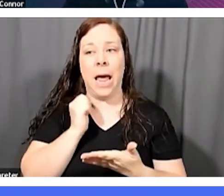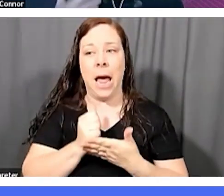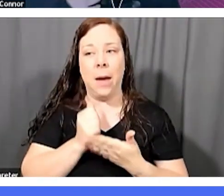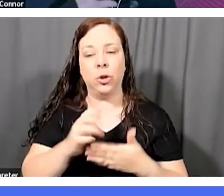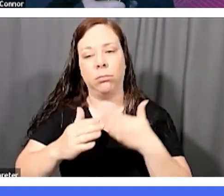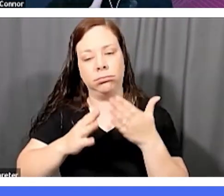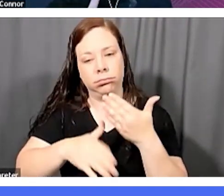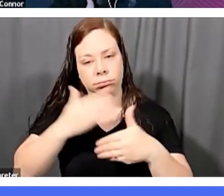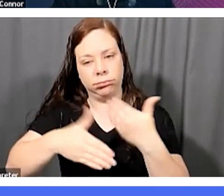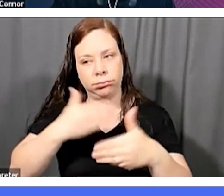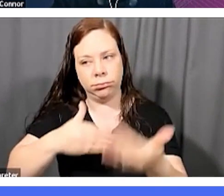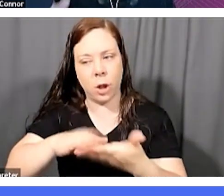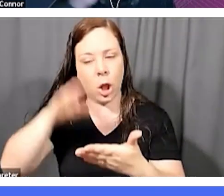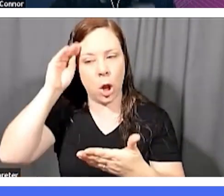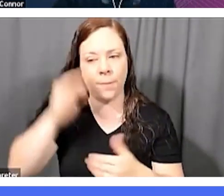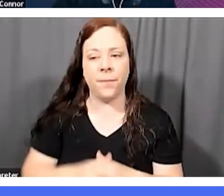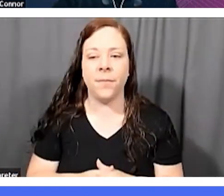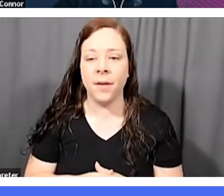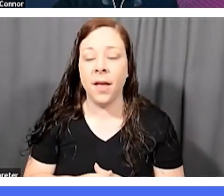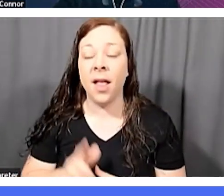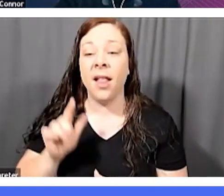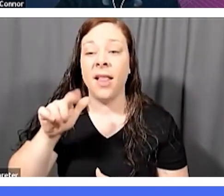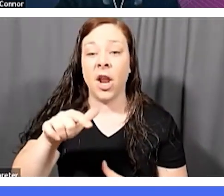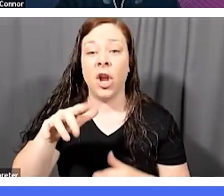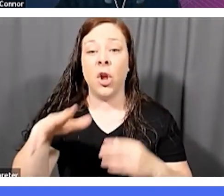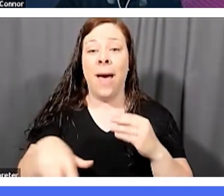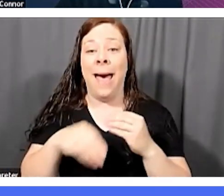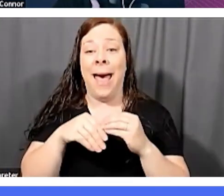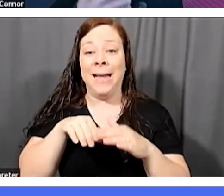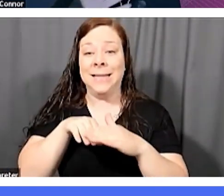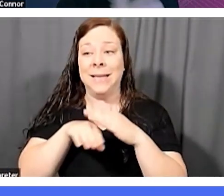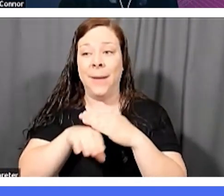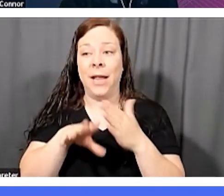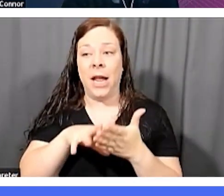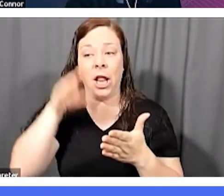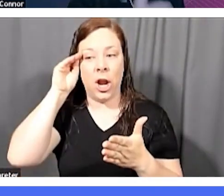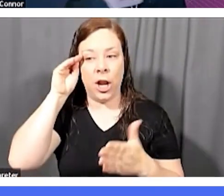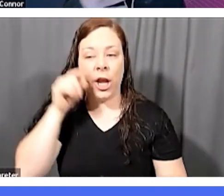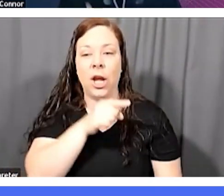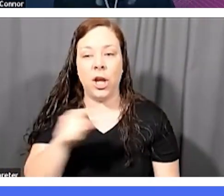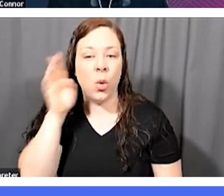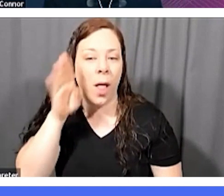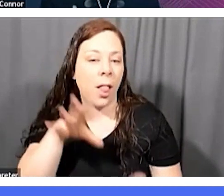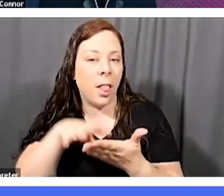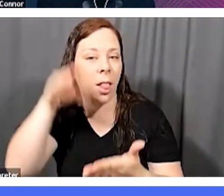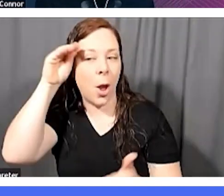So when we add then accessibility learning into this, we are going to learn because we're curious, but we're really gonna focus on the parts of this